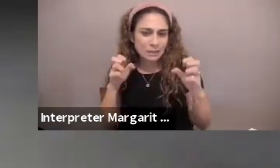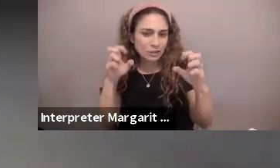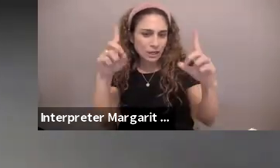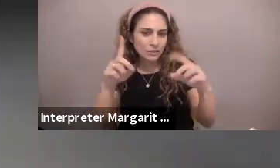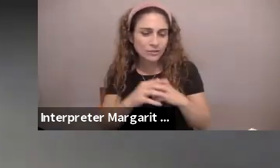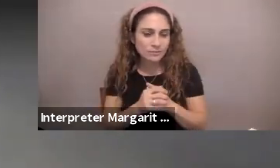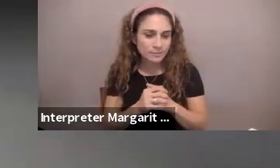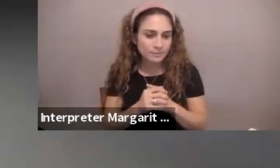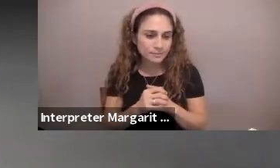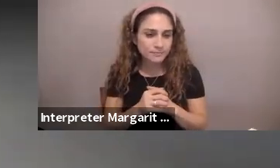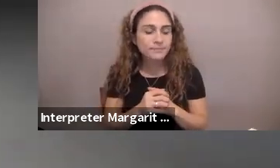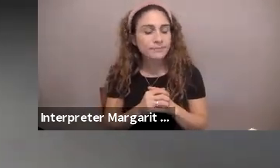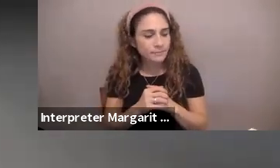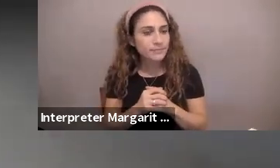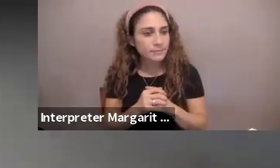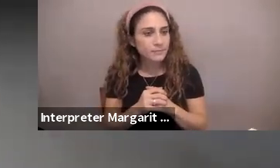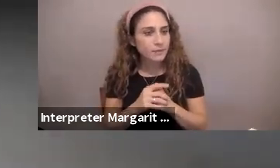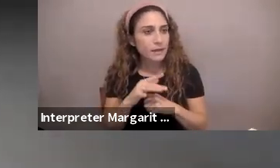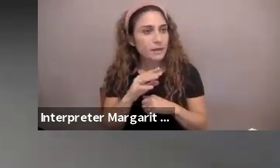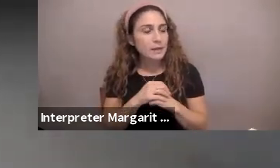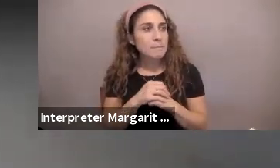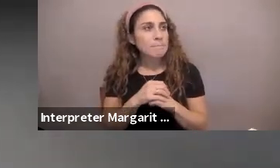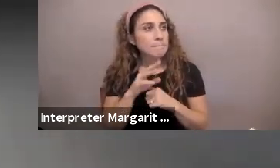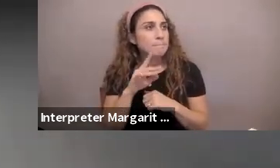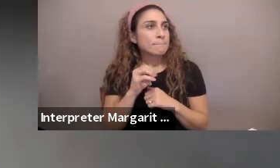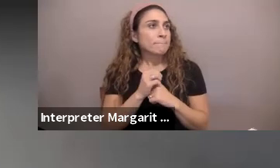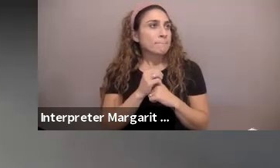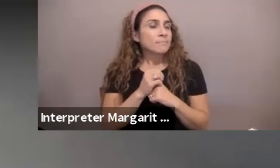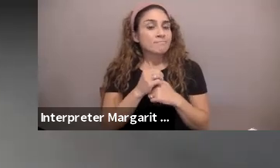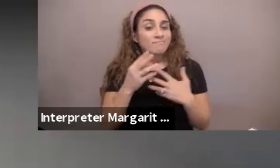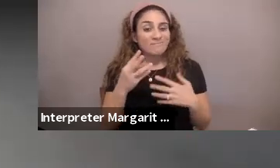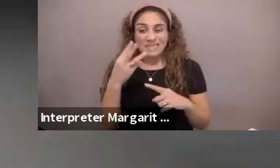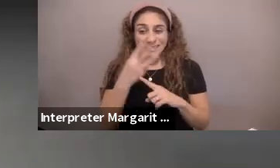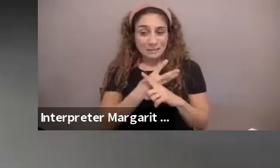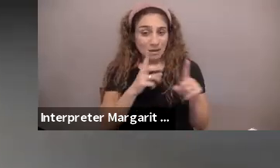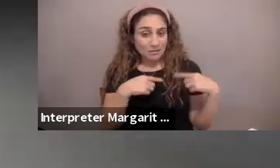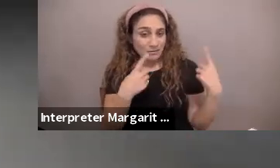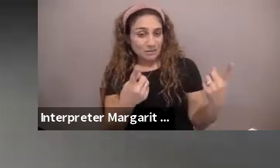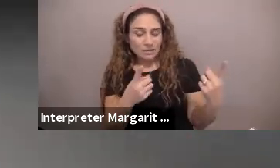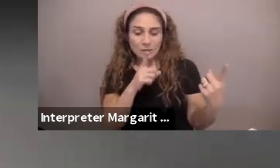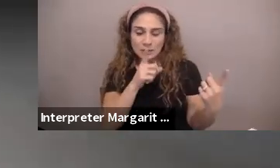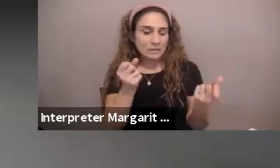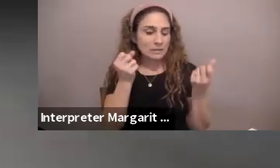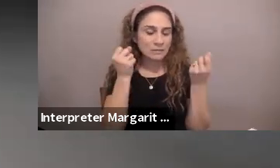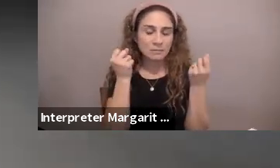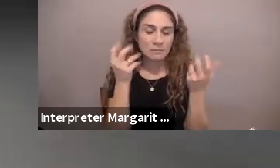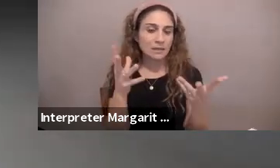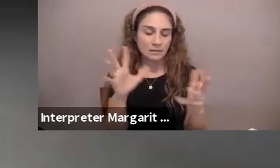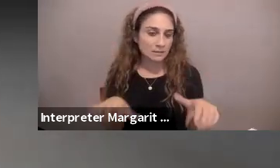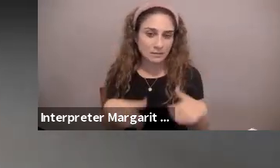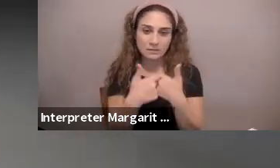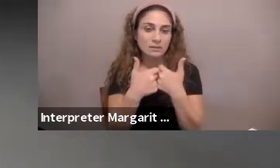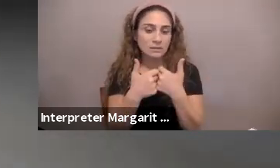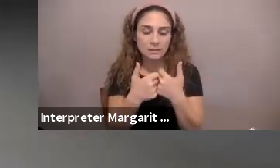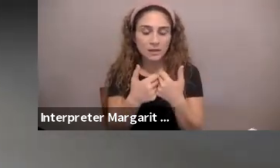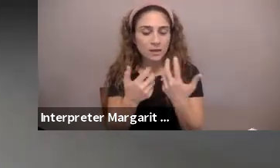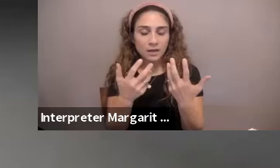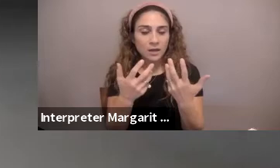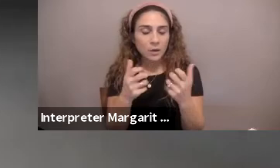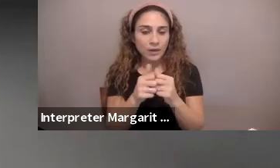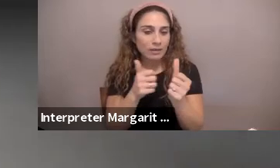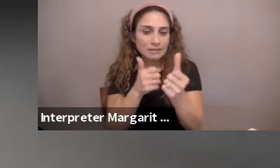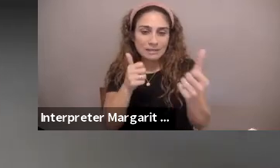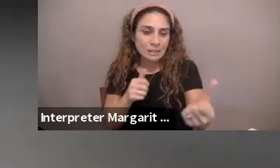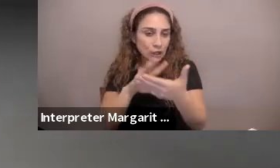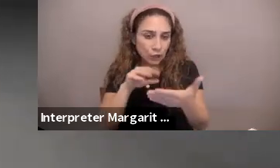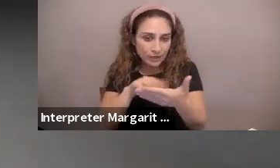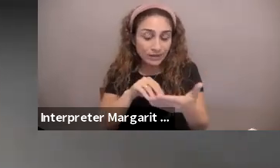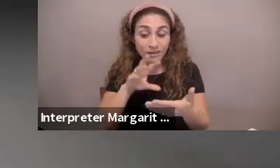I'm 30 last six months there have been many difficulties with distance learning the disruption of a schedule and routine has taken years to establish is a huge one.